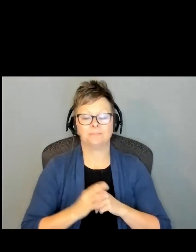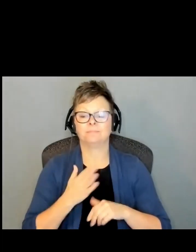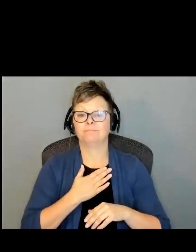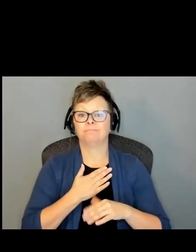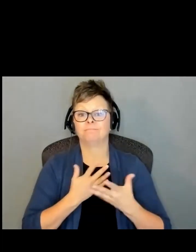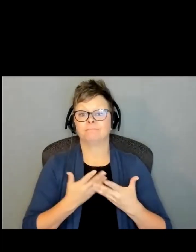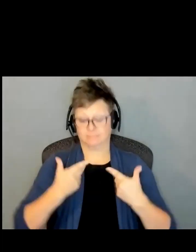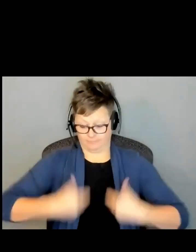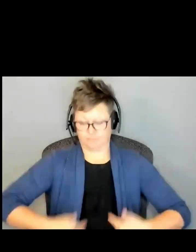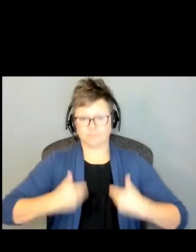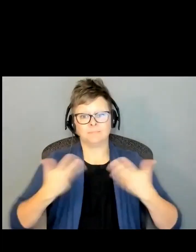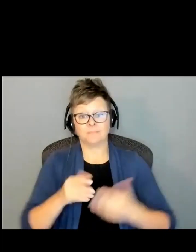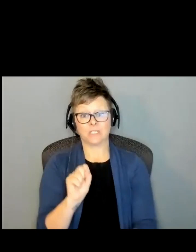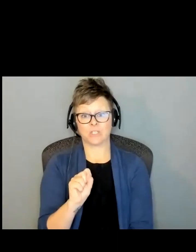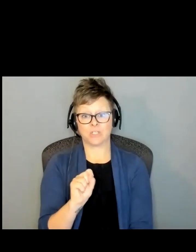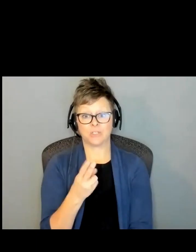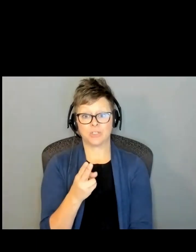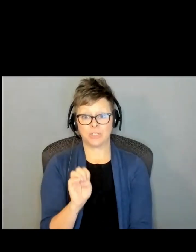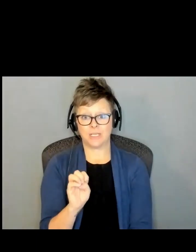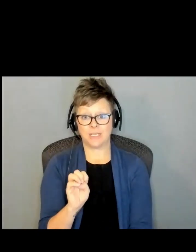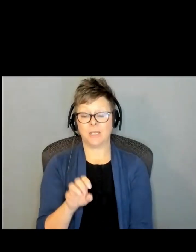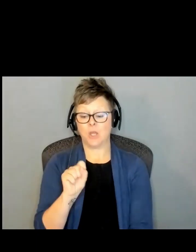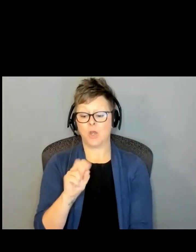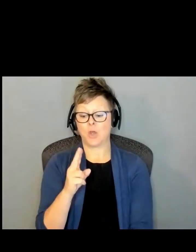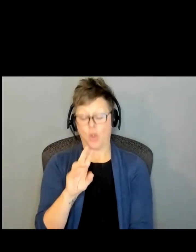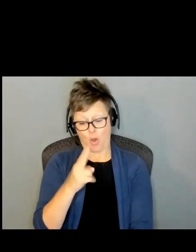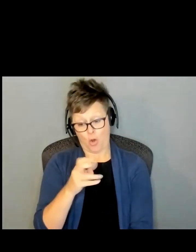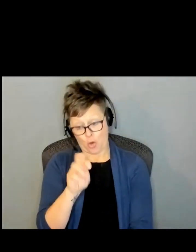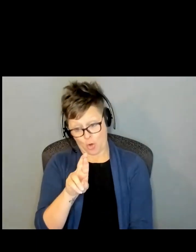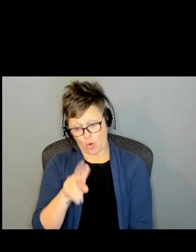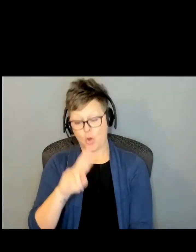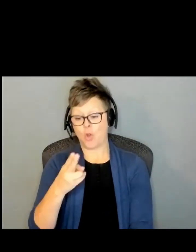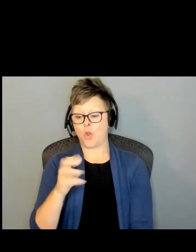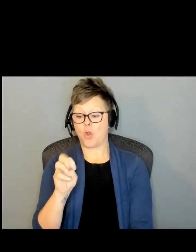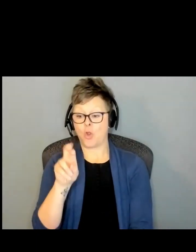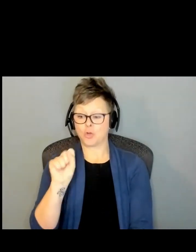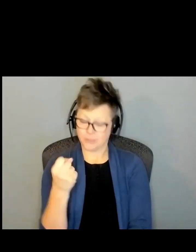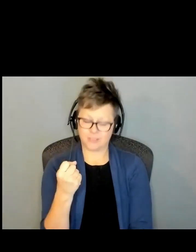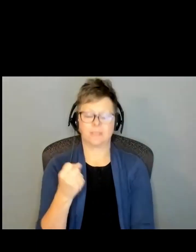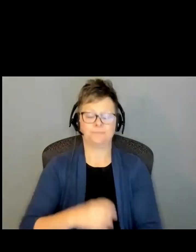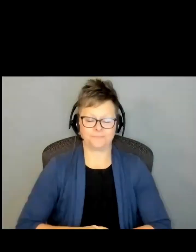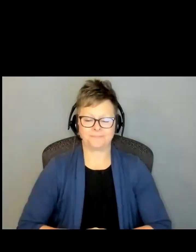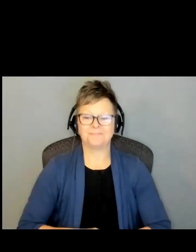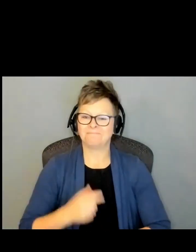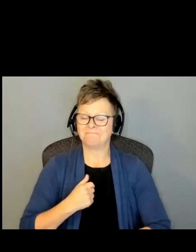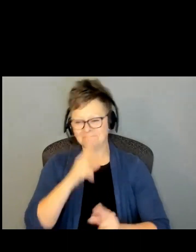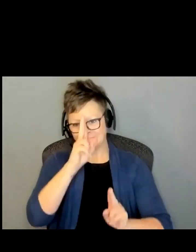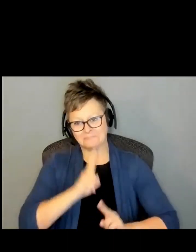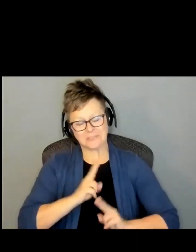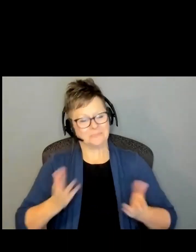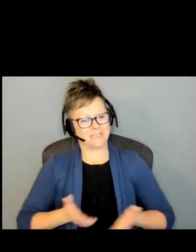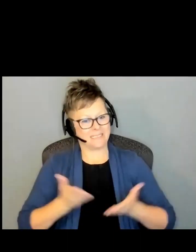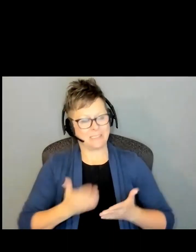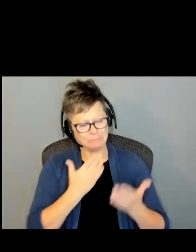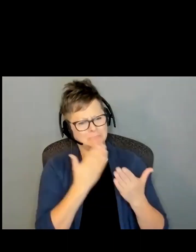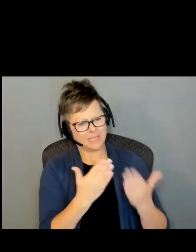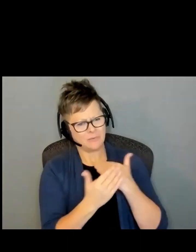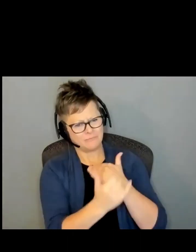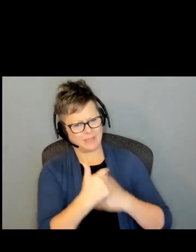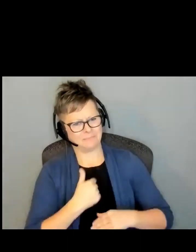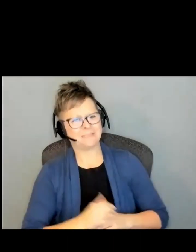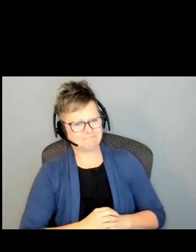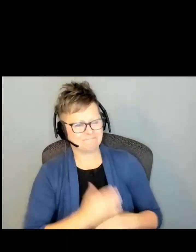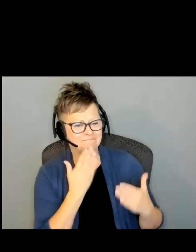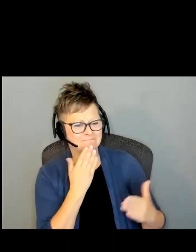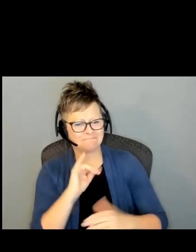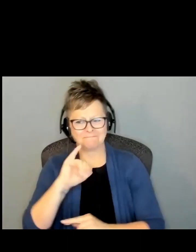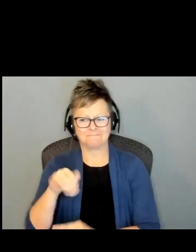I am very pleased to be here and thank you for the invitation, Jen.